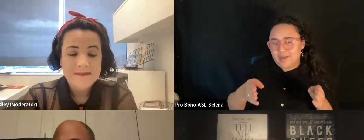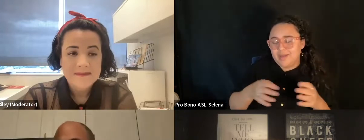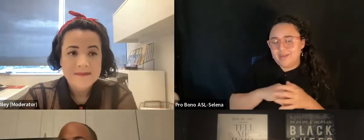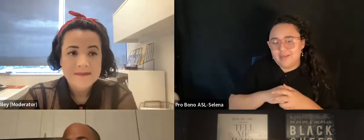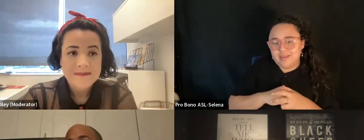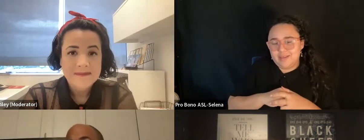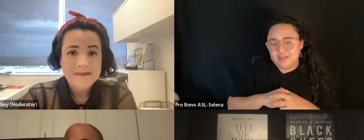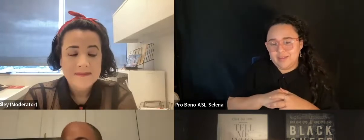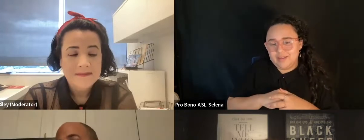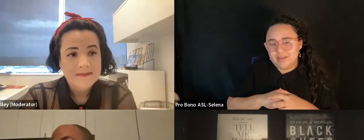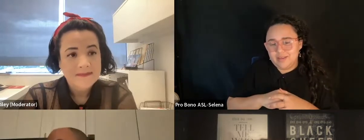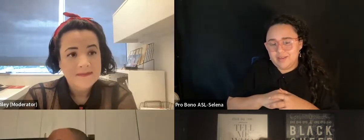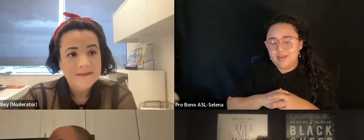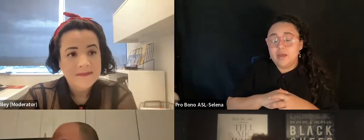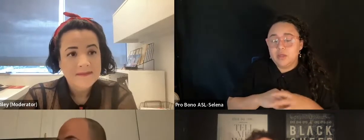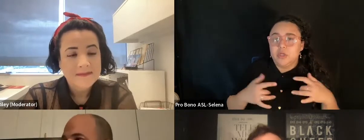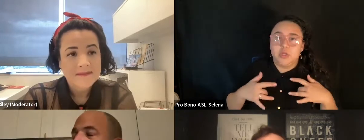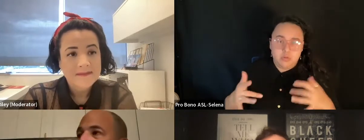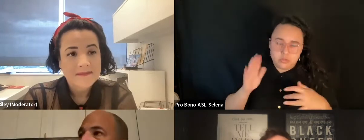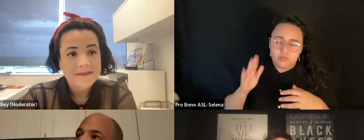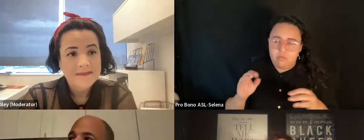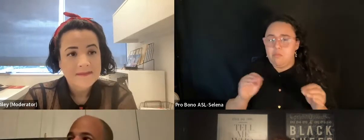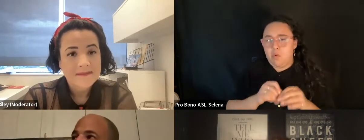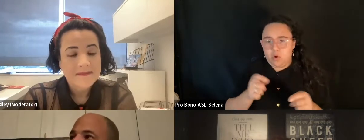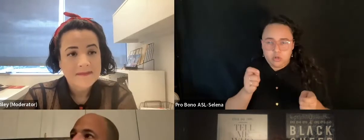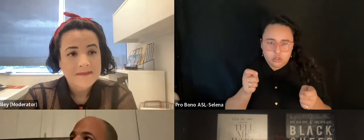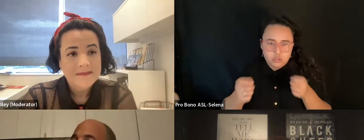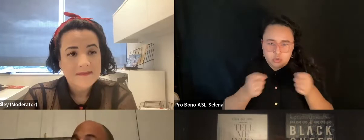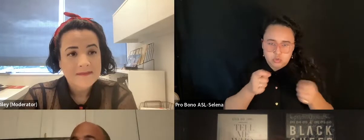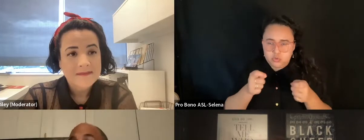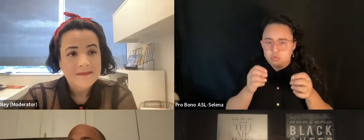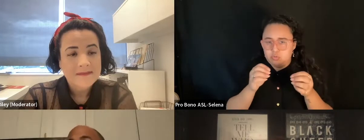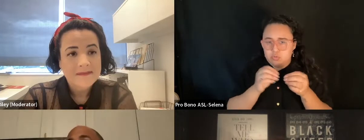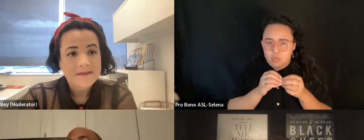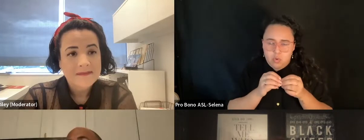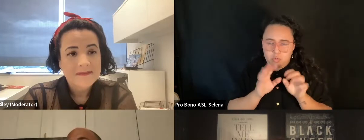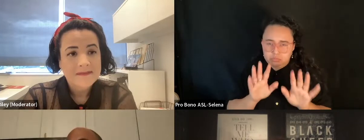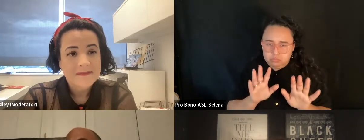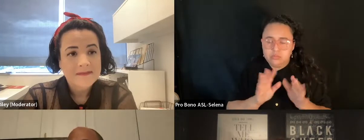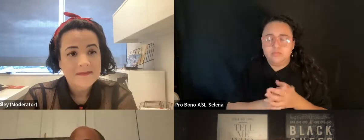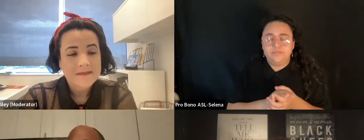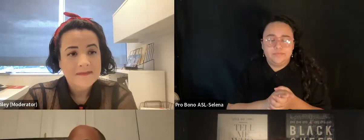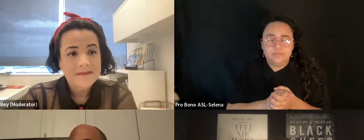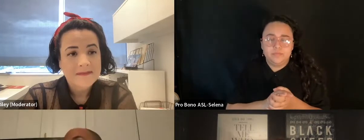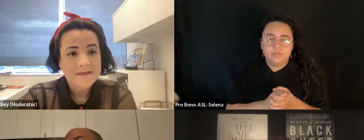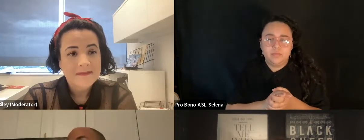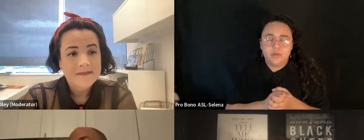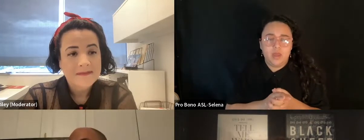convention and bring their behind site knowledge, prejudices, biases, you know, feeling, emotions to